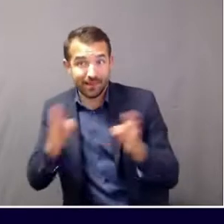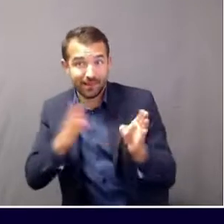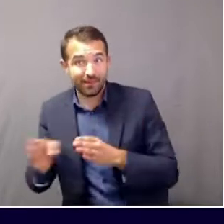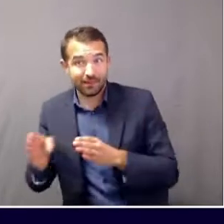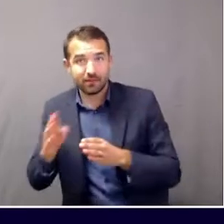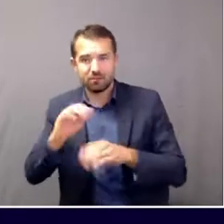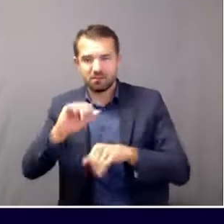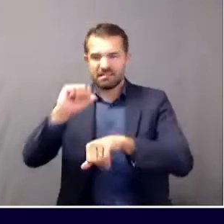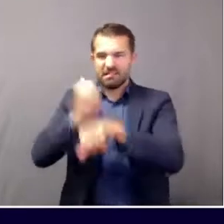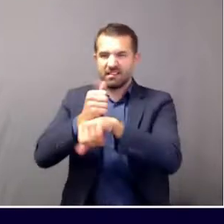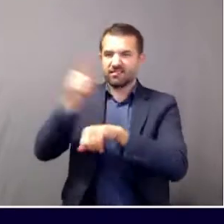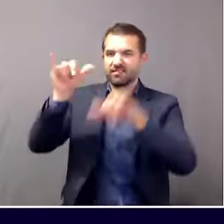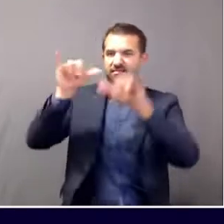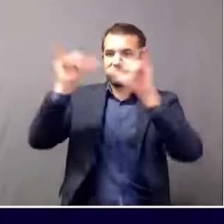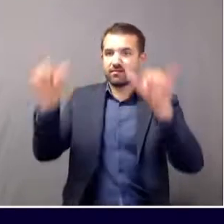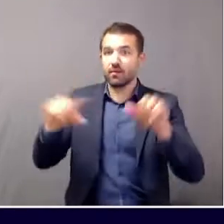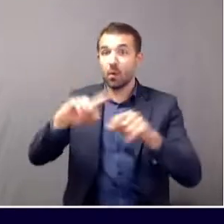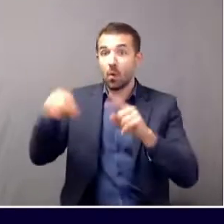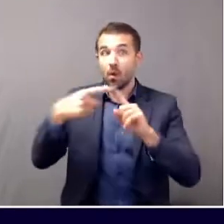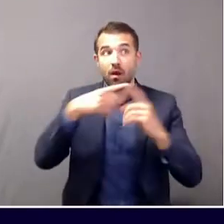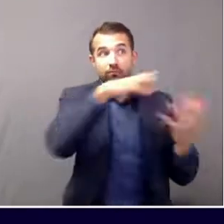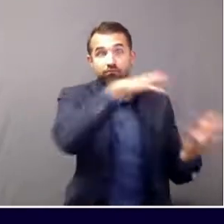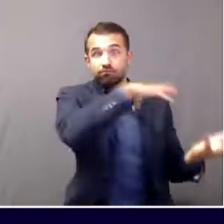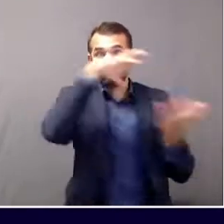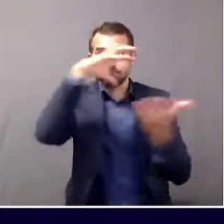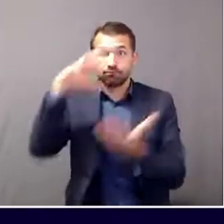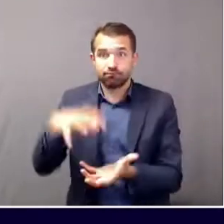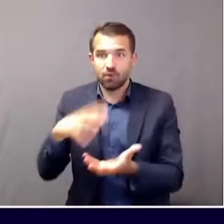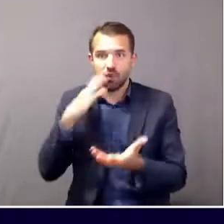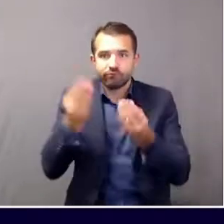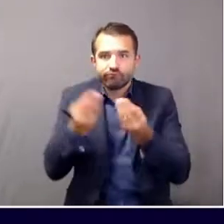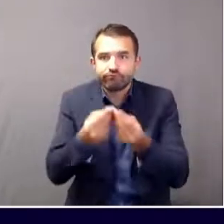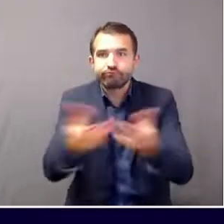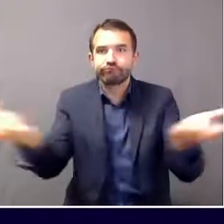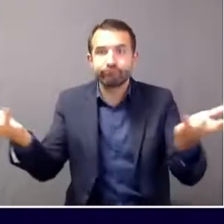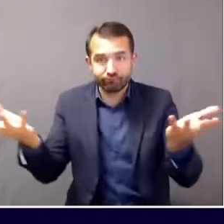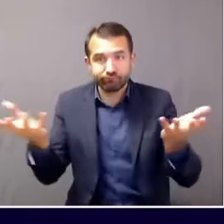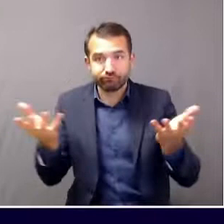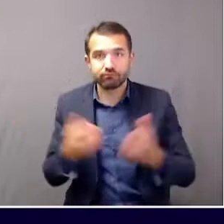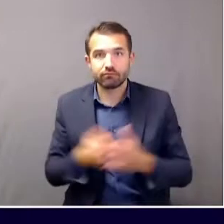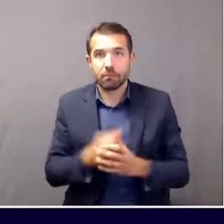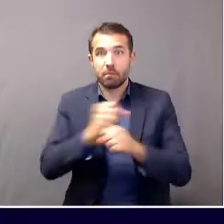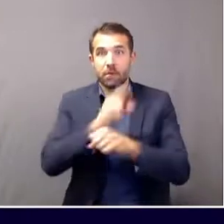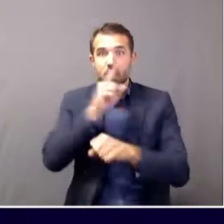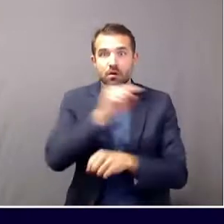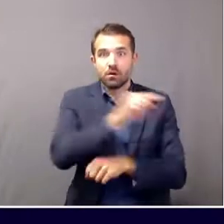distribution